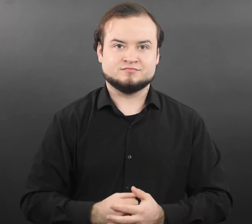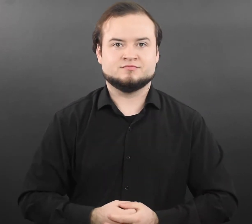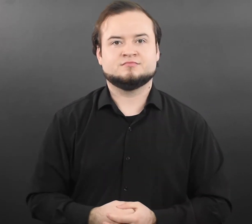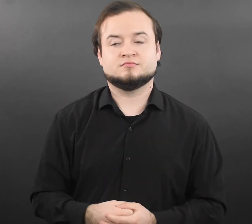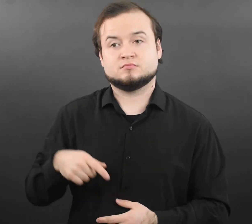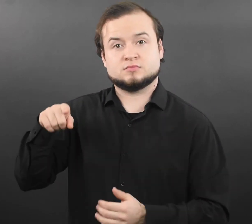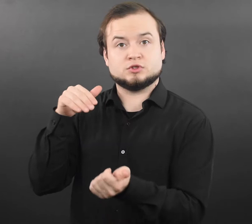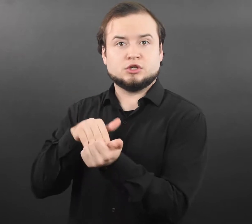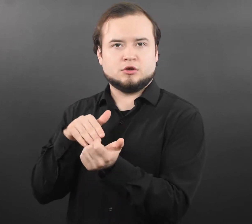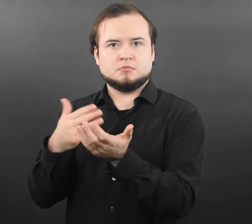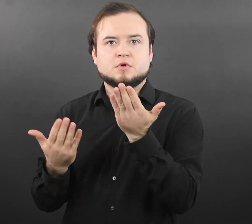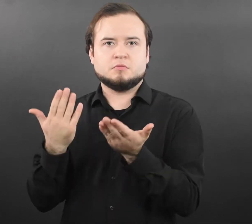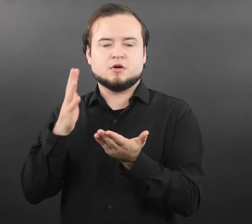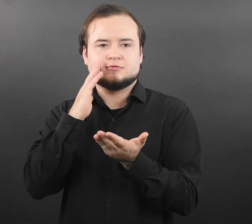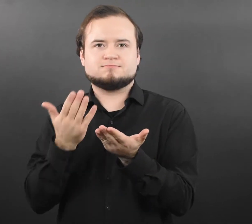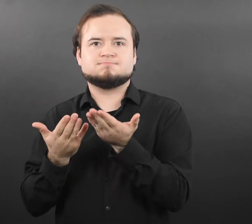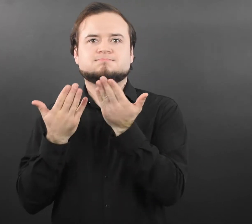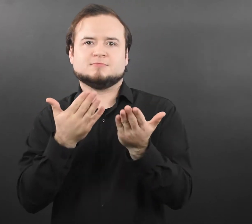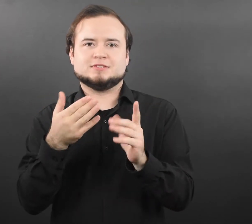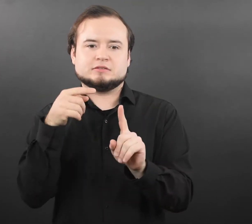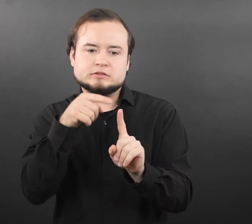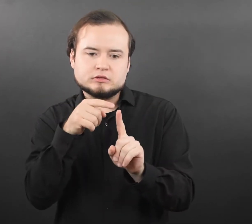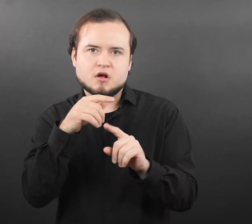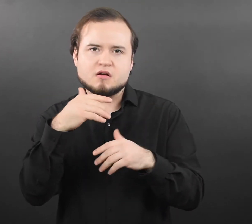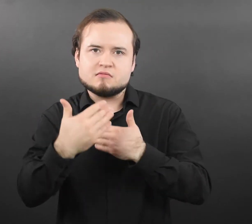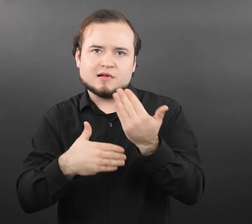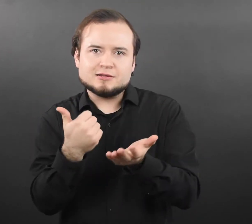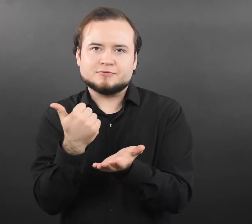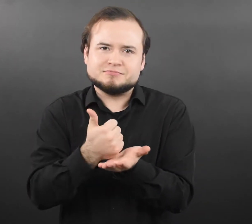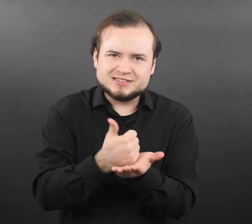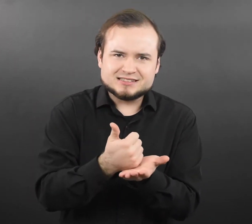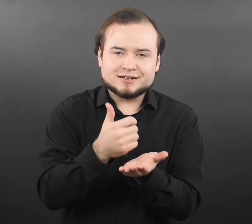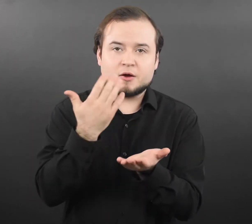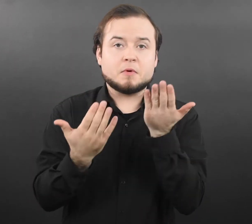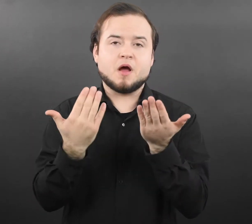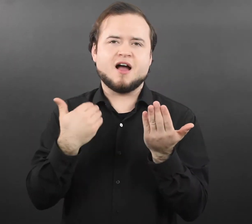They may recommend treatment or have specific advice for you.